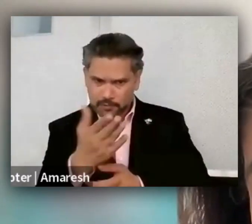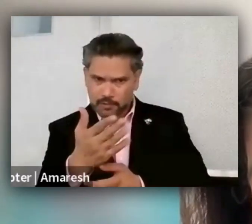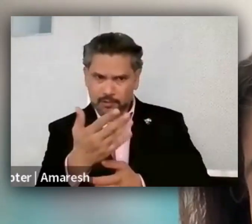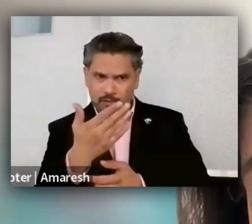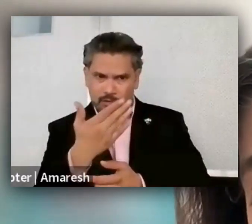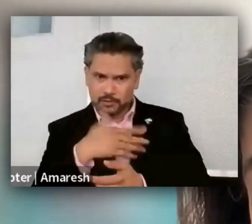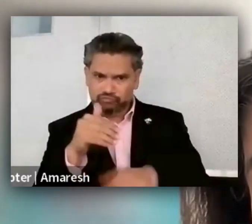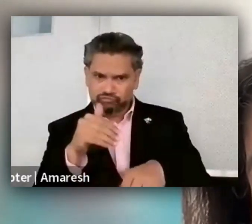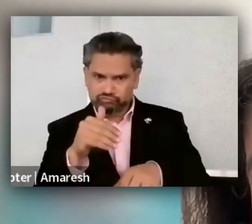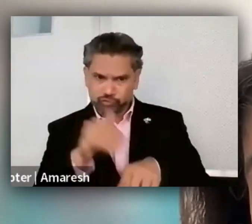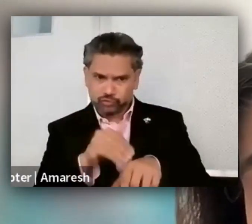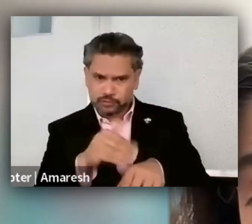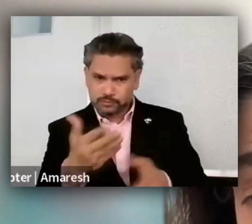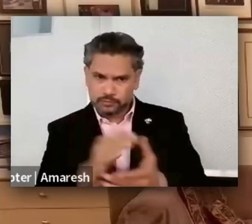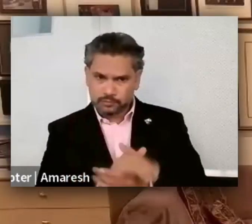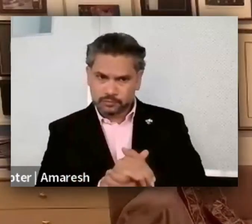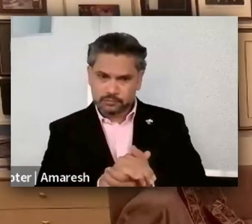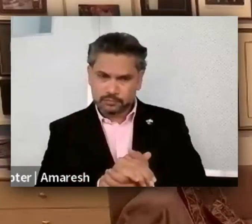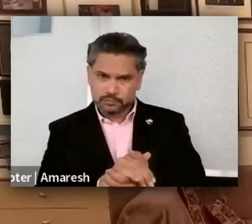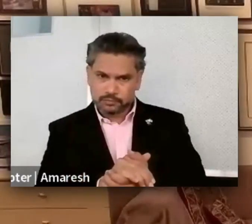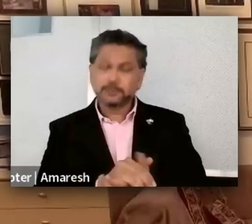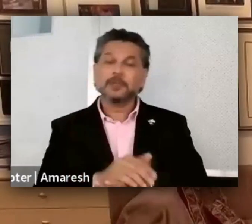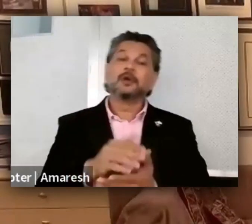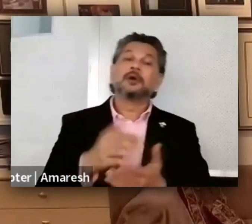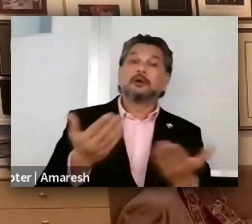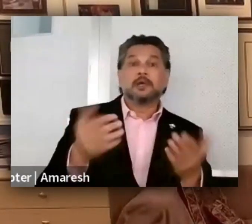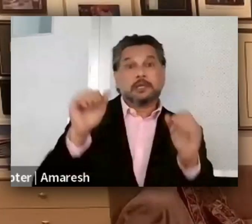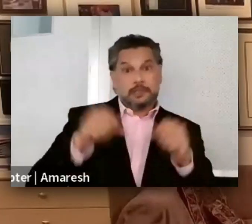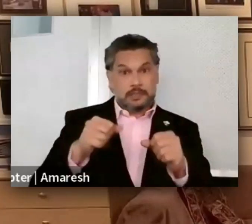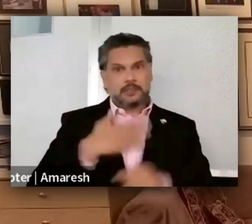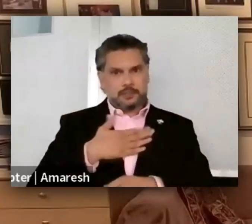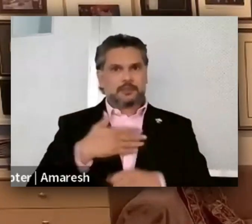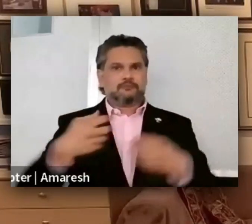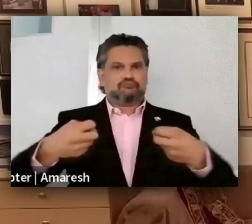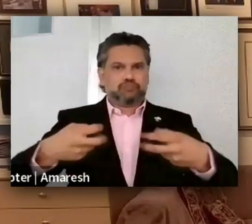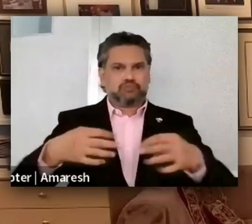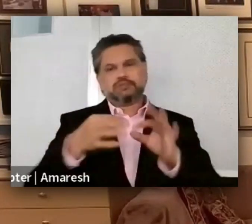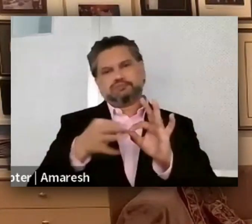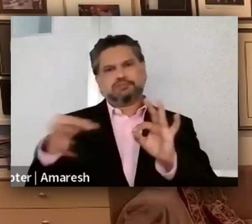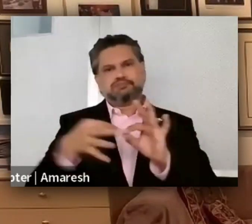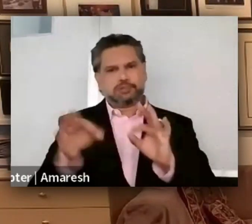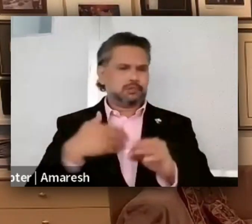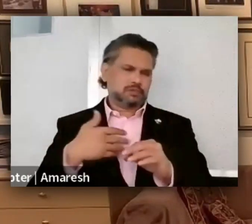Well, I will certainly, I'm a user of captioning systems all the time.